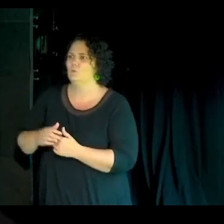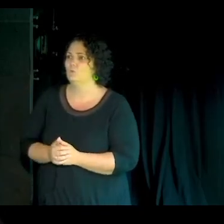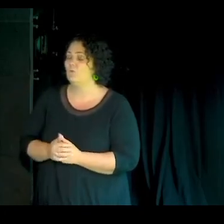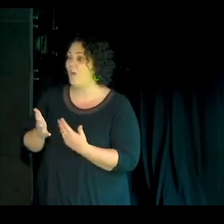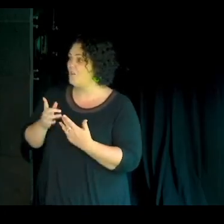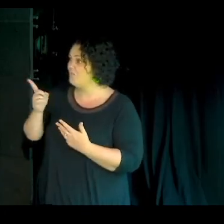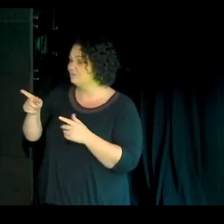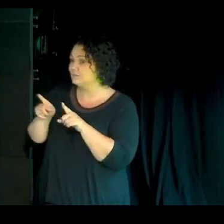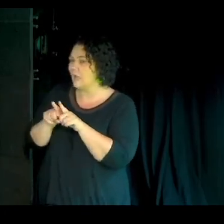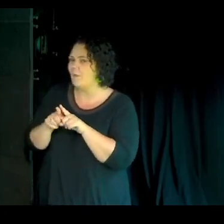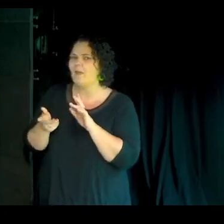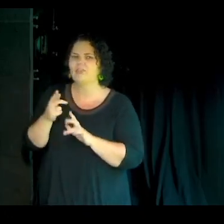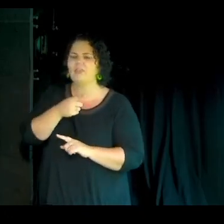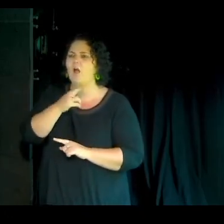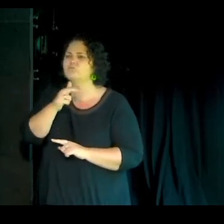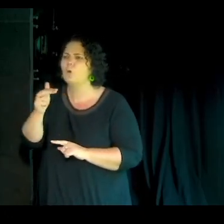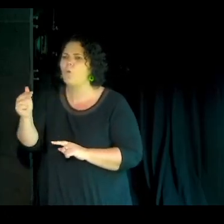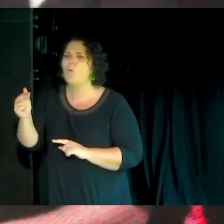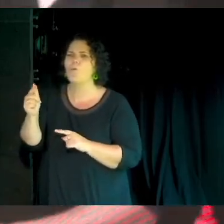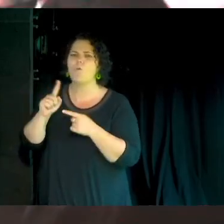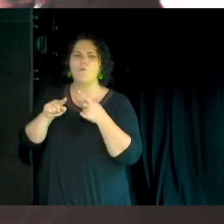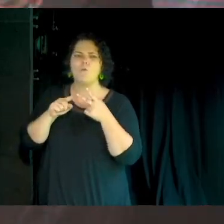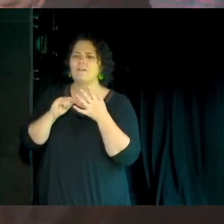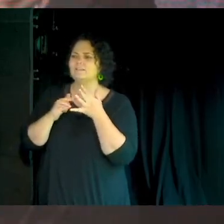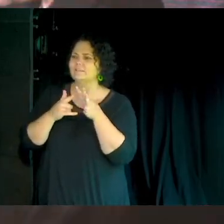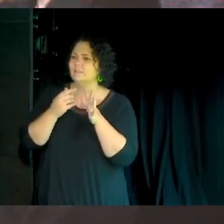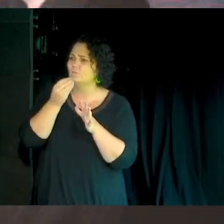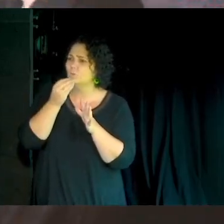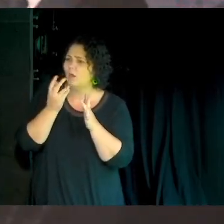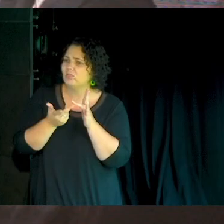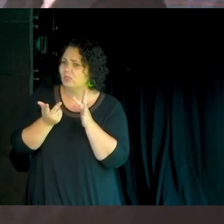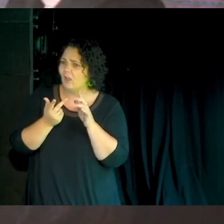fish prawns not really because the prawns are very firm the fish not really as well because